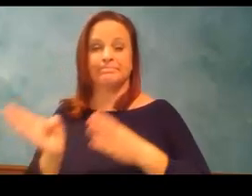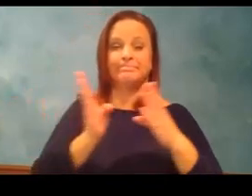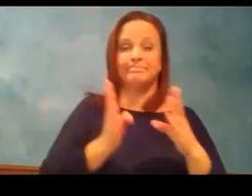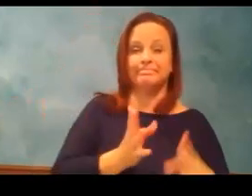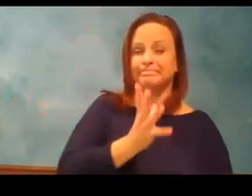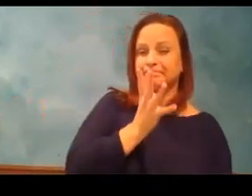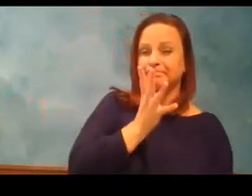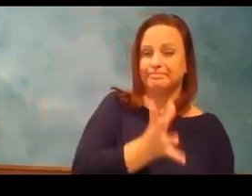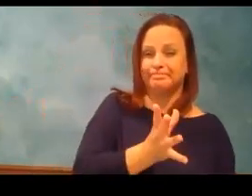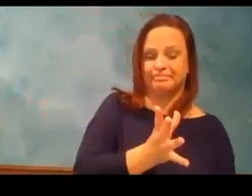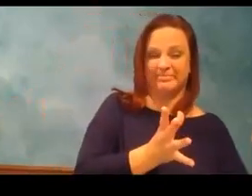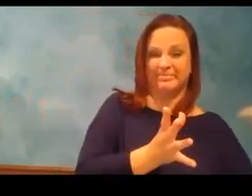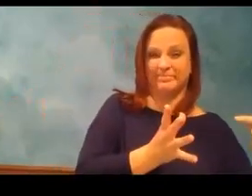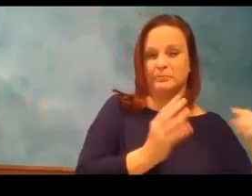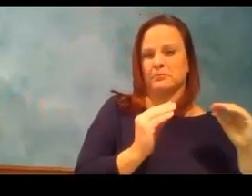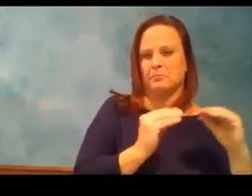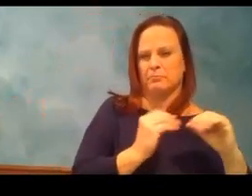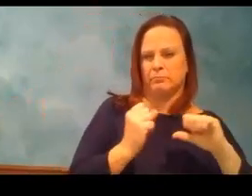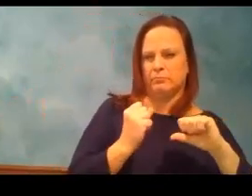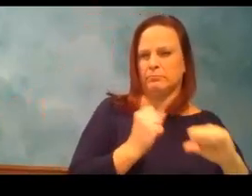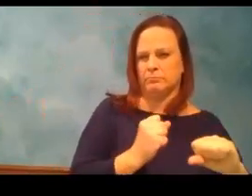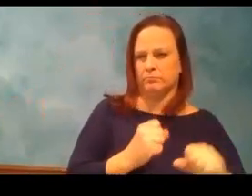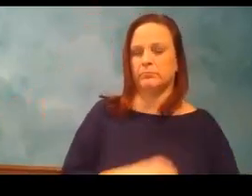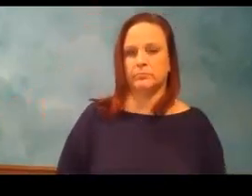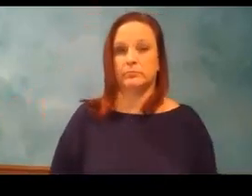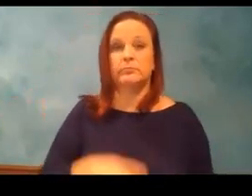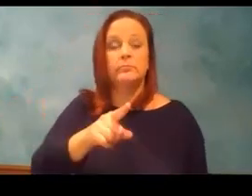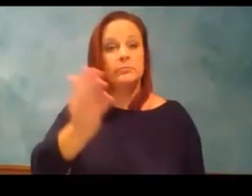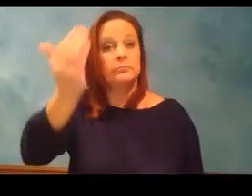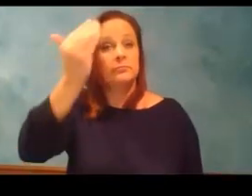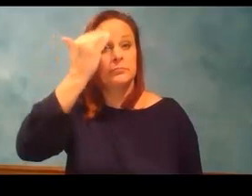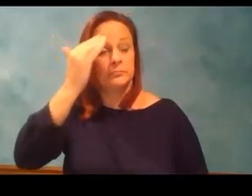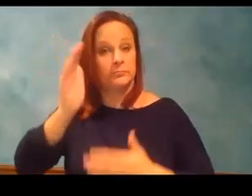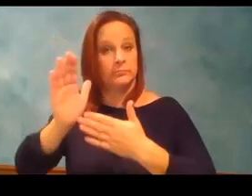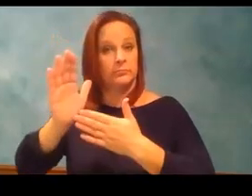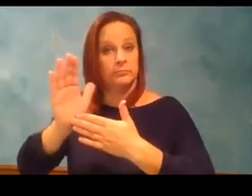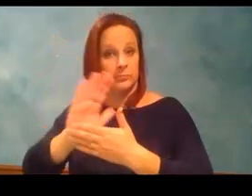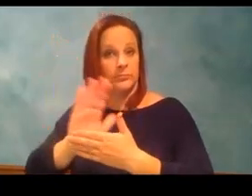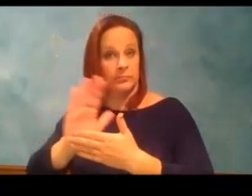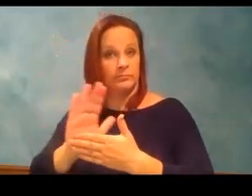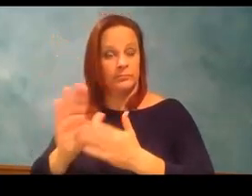Now remember, DETEST is more strong, than HATE.